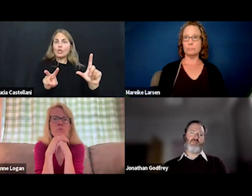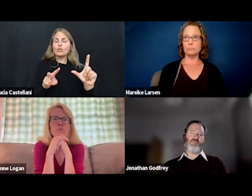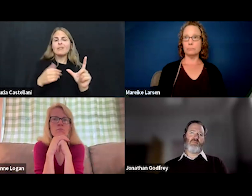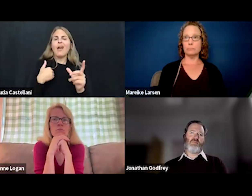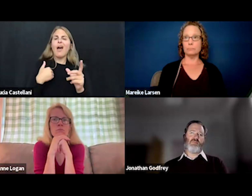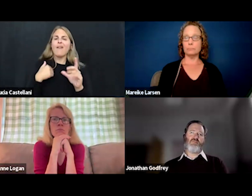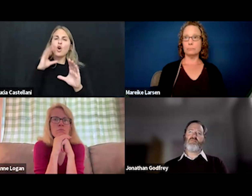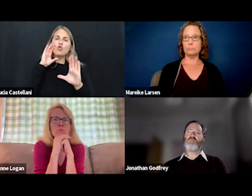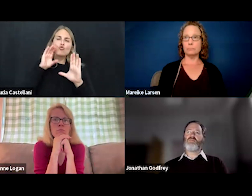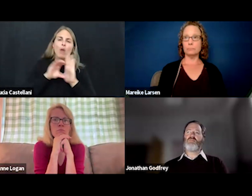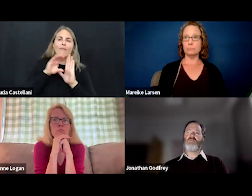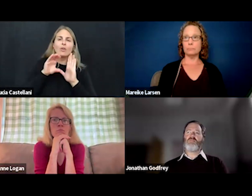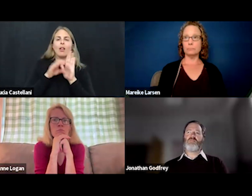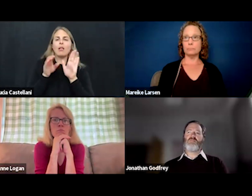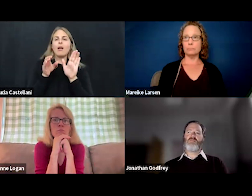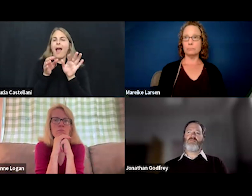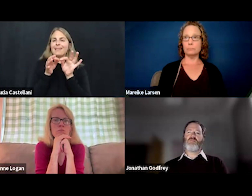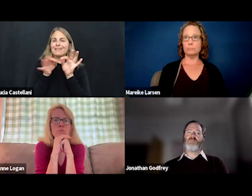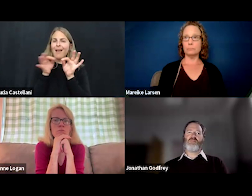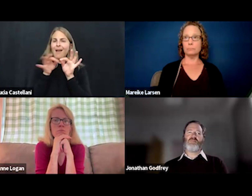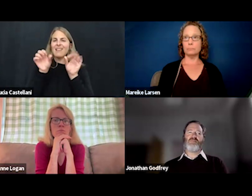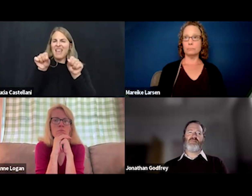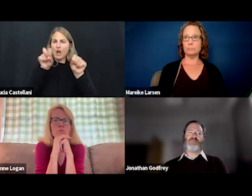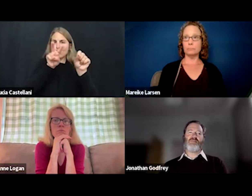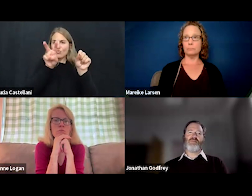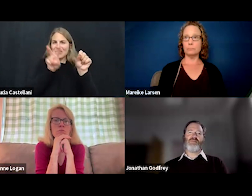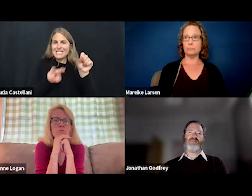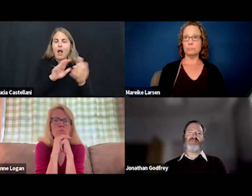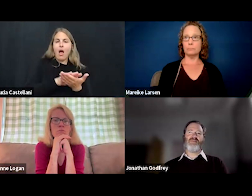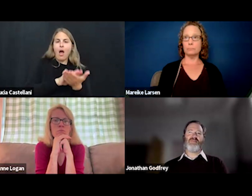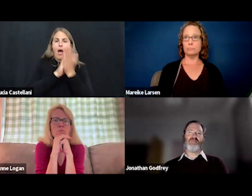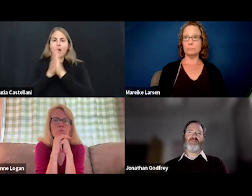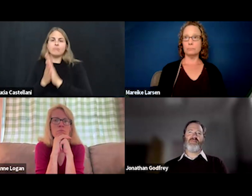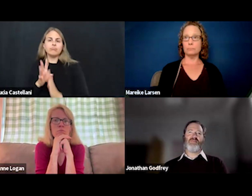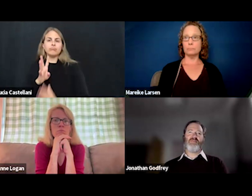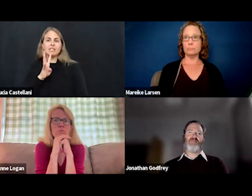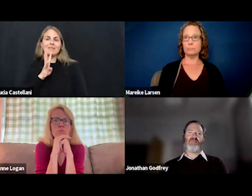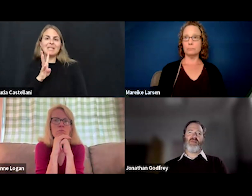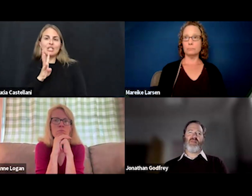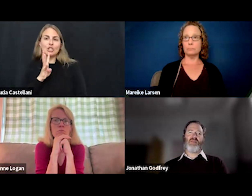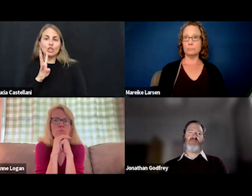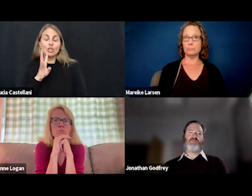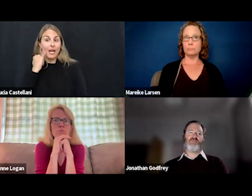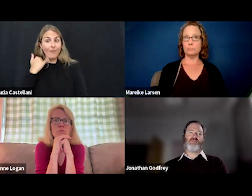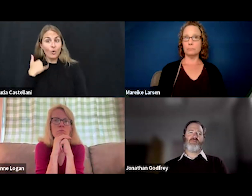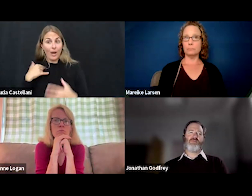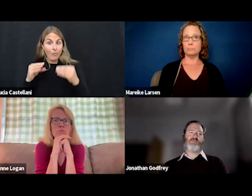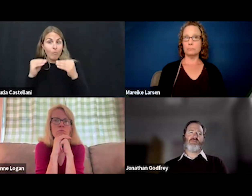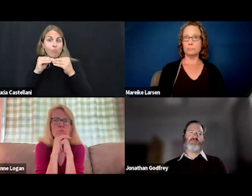content on screen into synthesized speech, and if you have additional hardware into refreshable